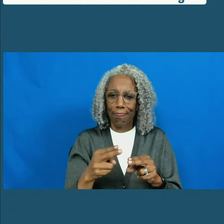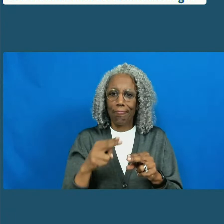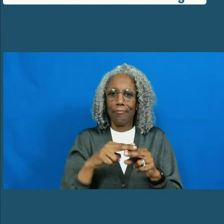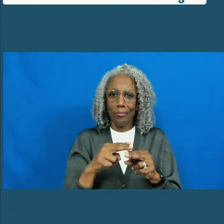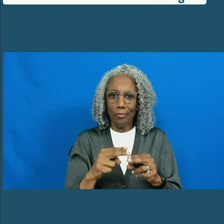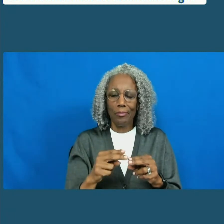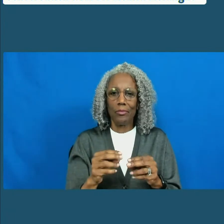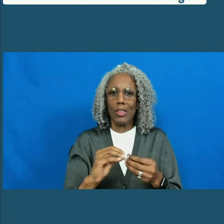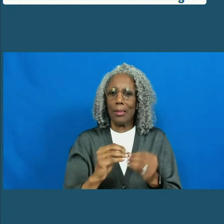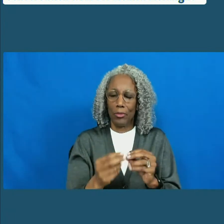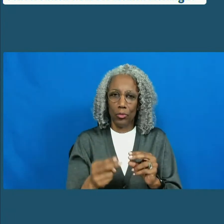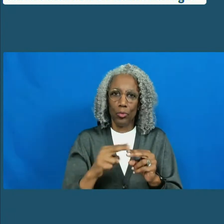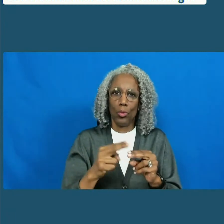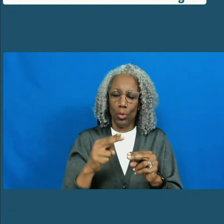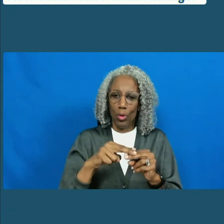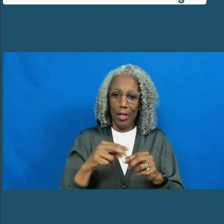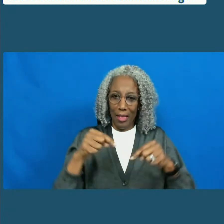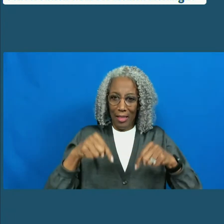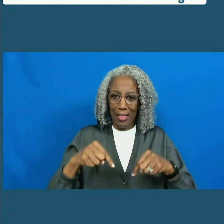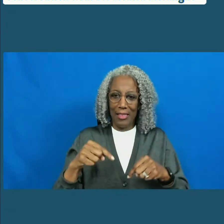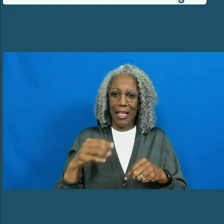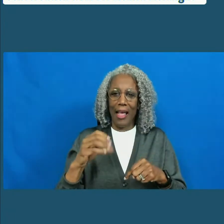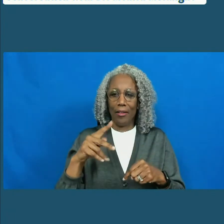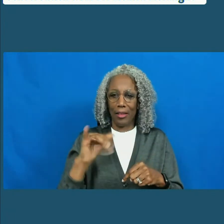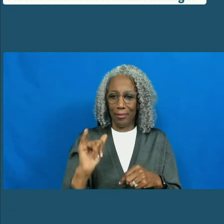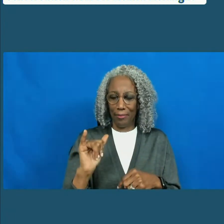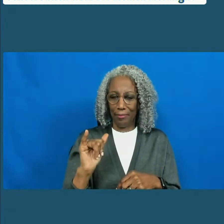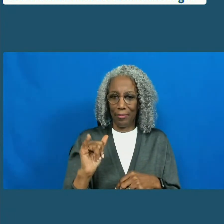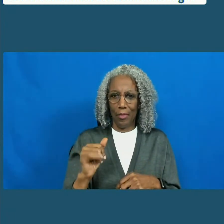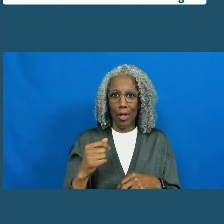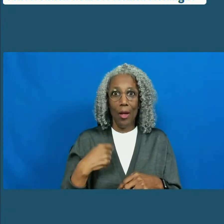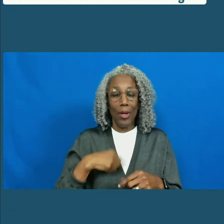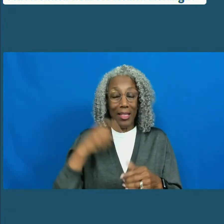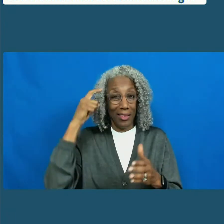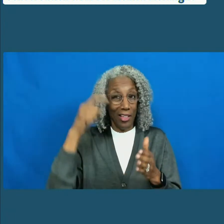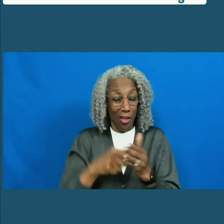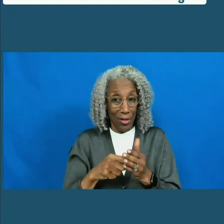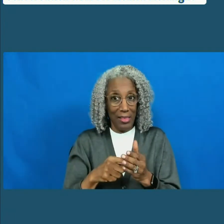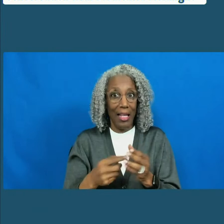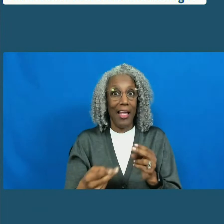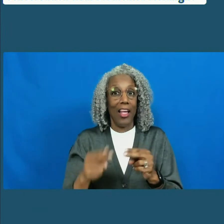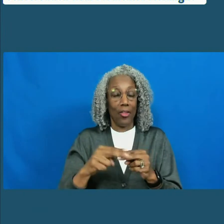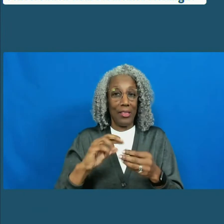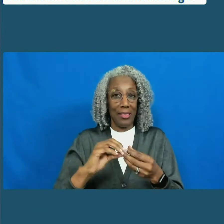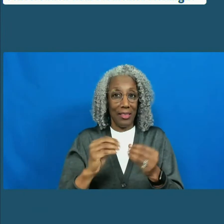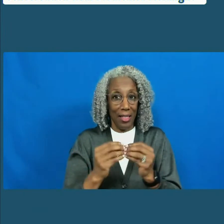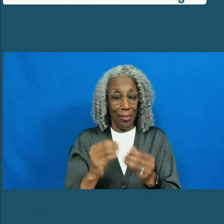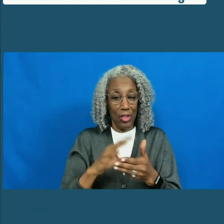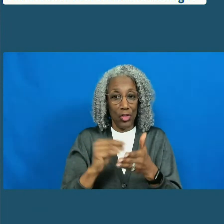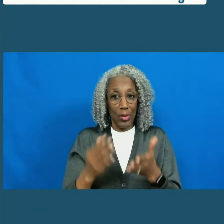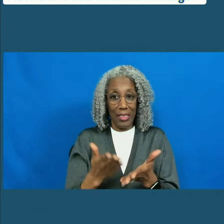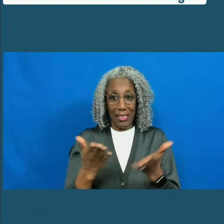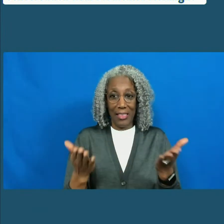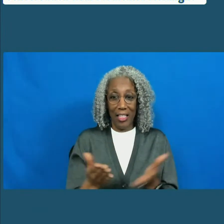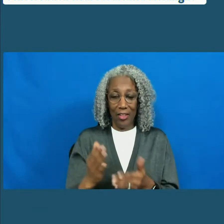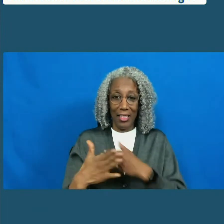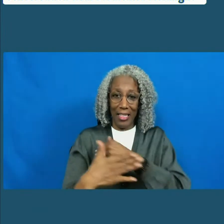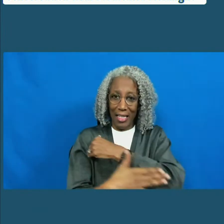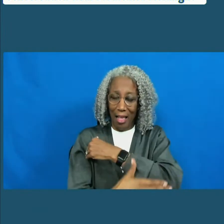are, um, an increasing population in our county. Um and because we've acknowledged that